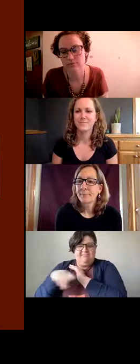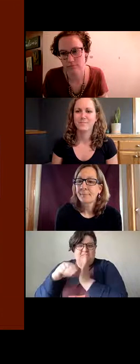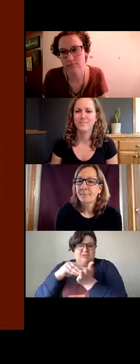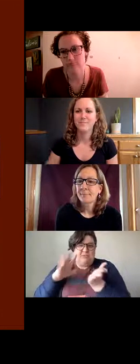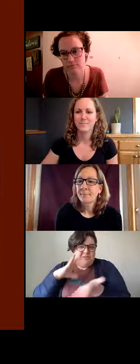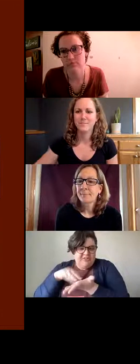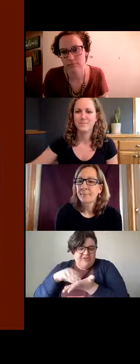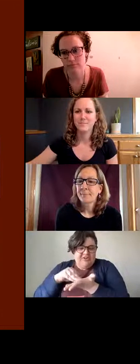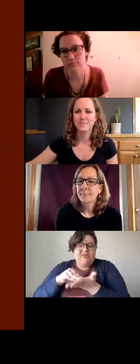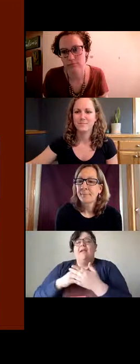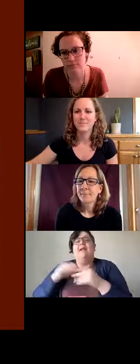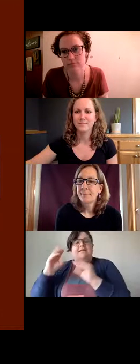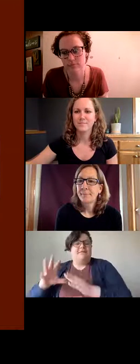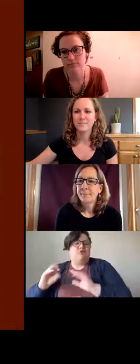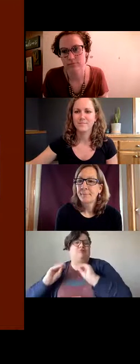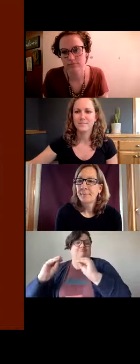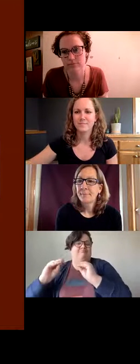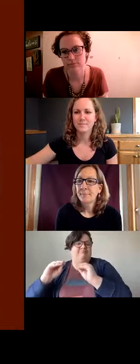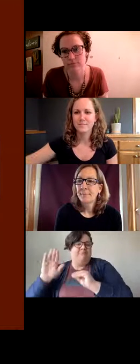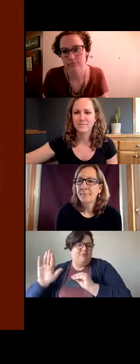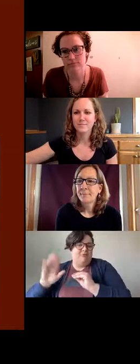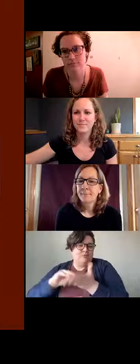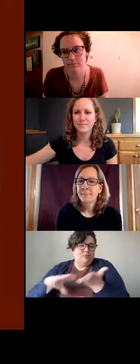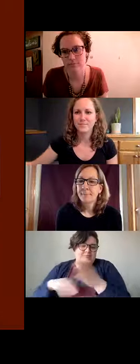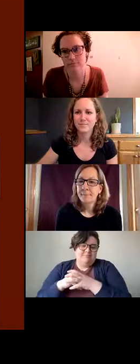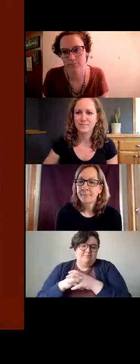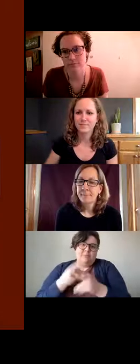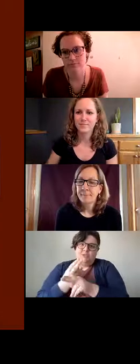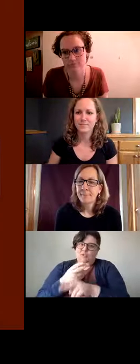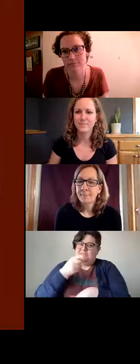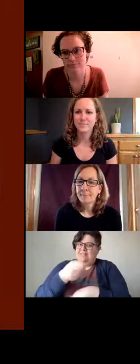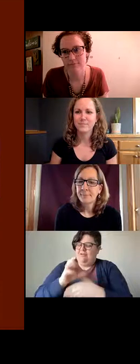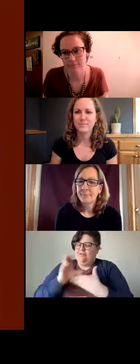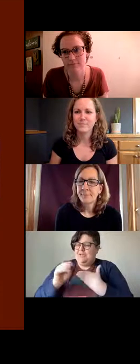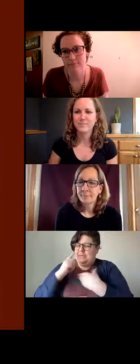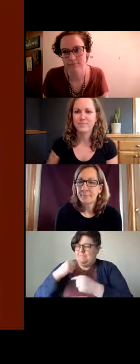related to different skills that students will be learning, and then teachers provide that curriculum